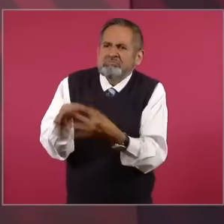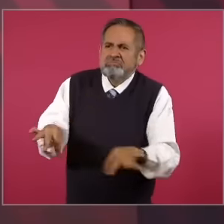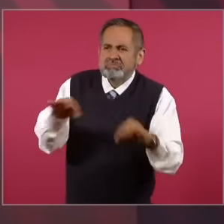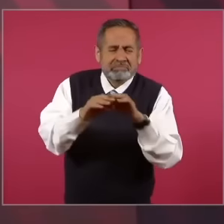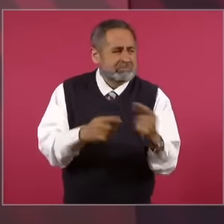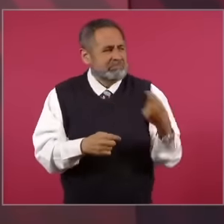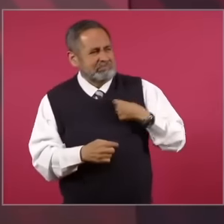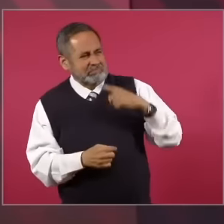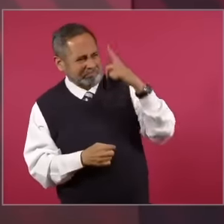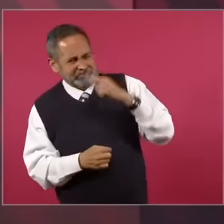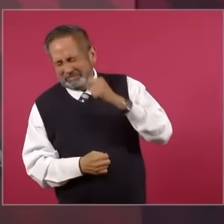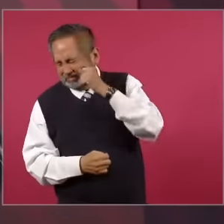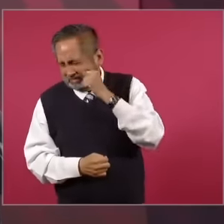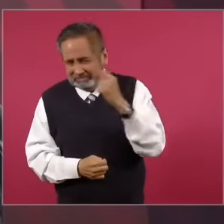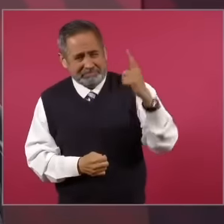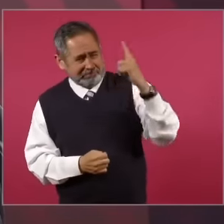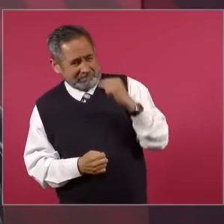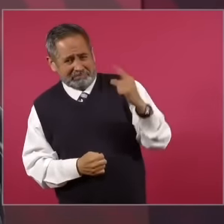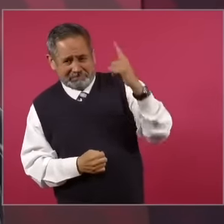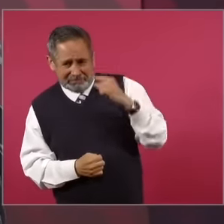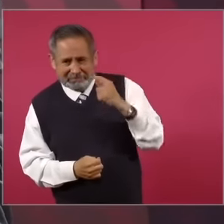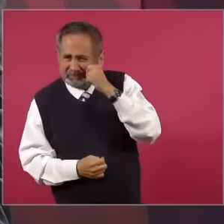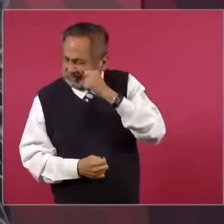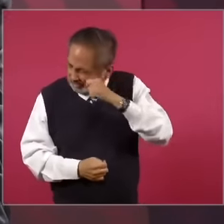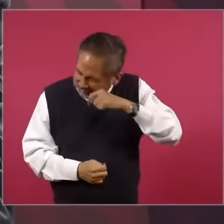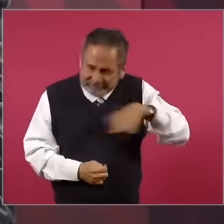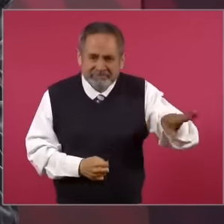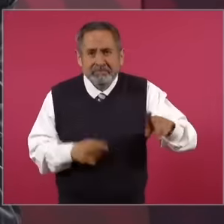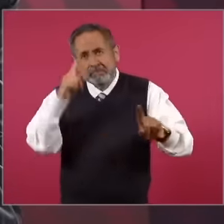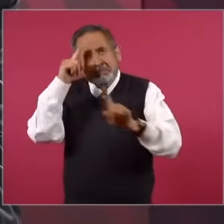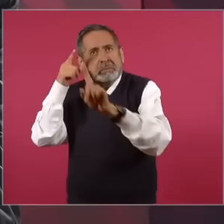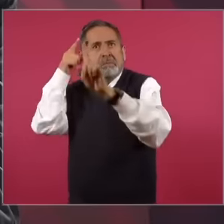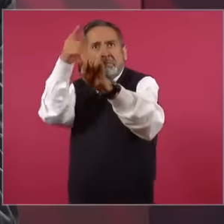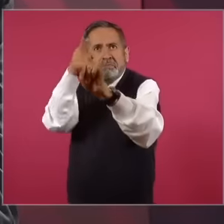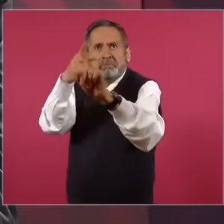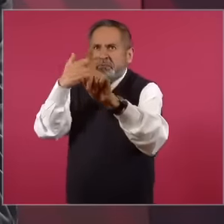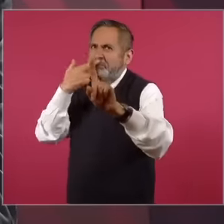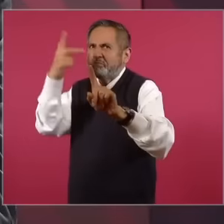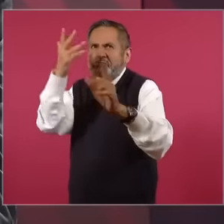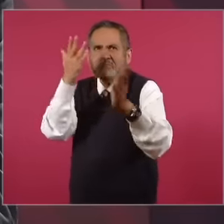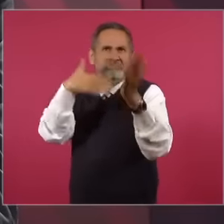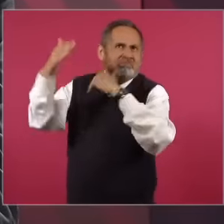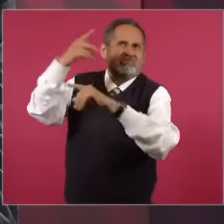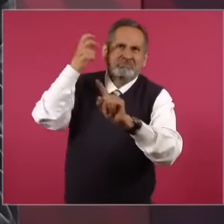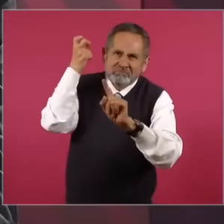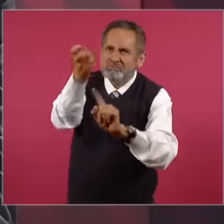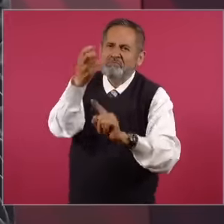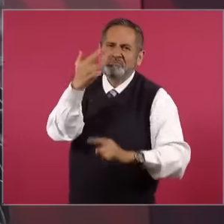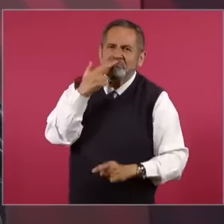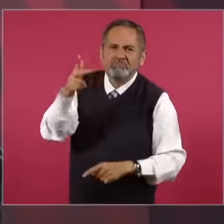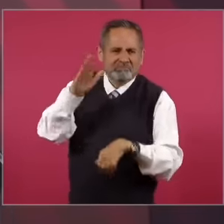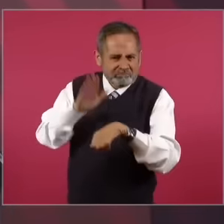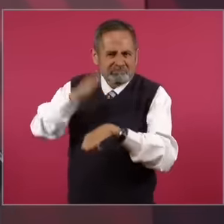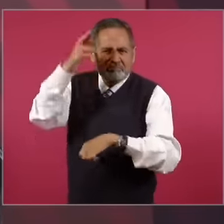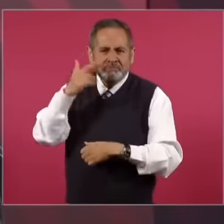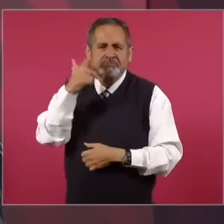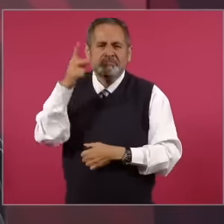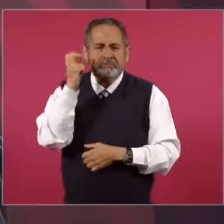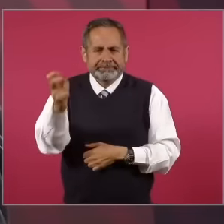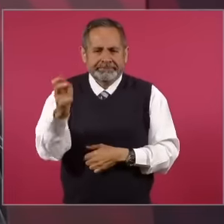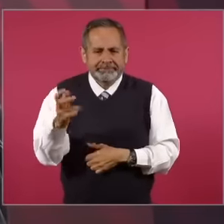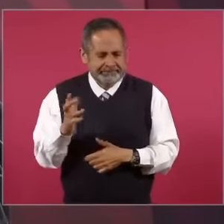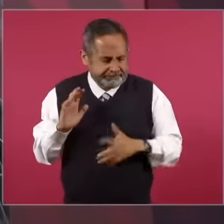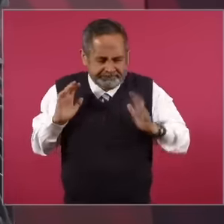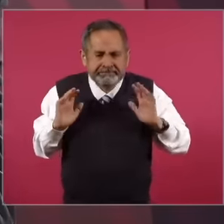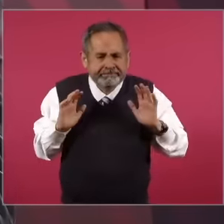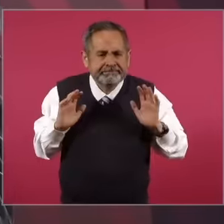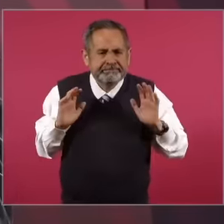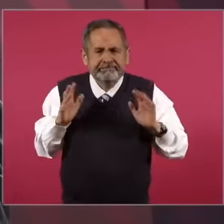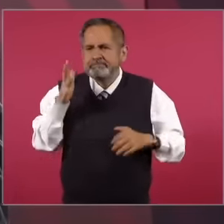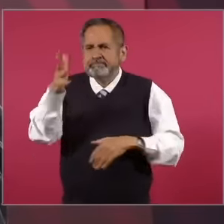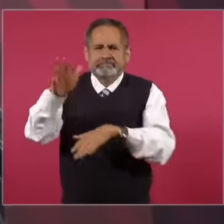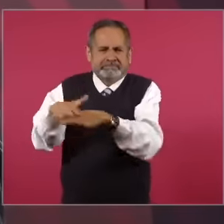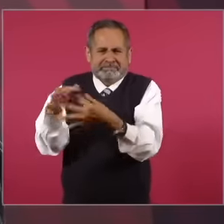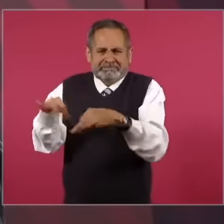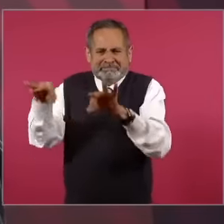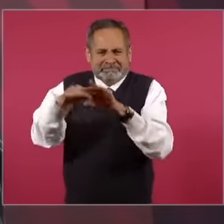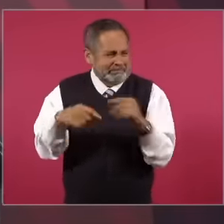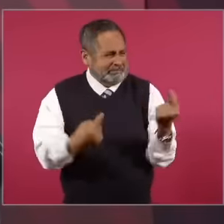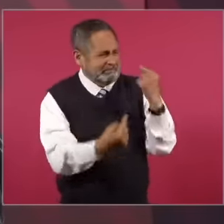just several, because one has a much more important cause, which is the transformation of the